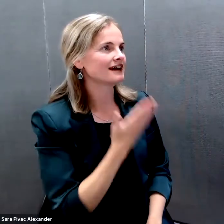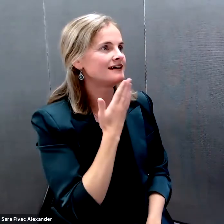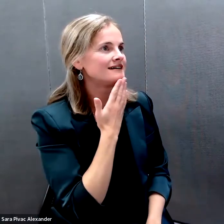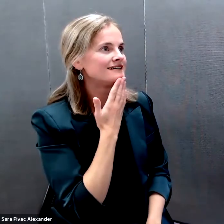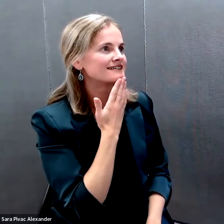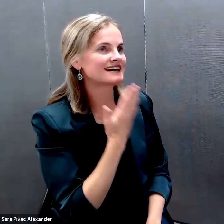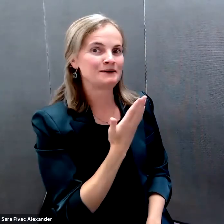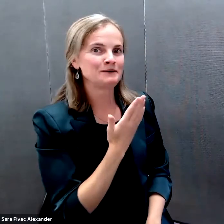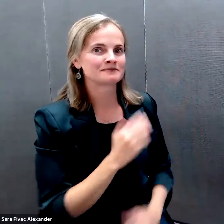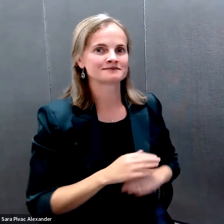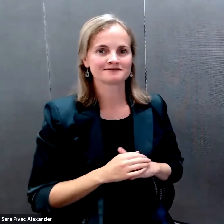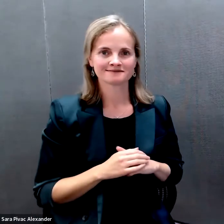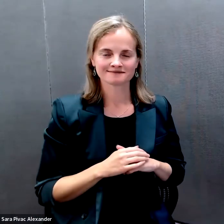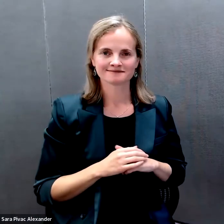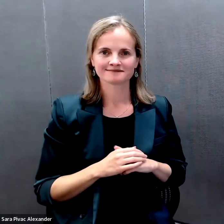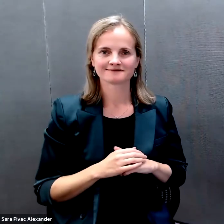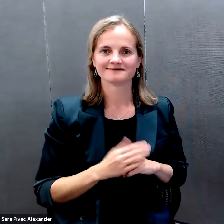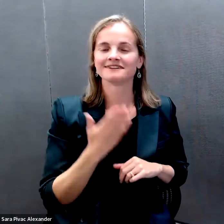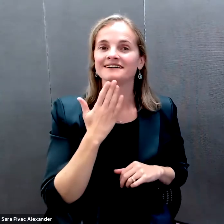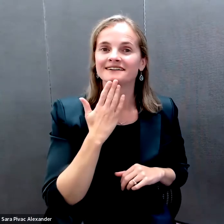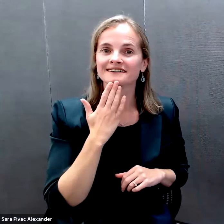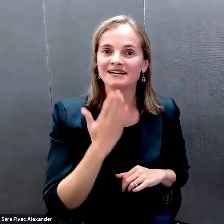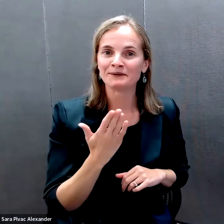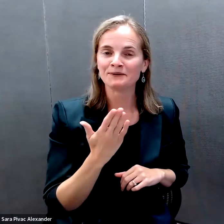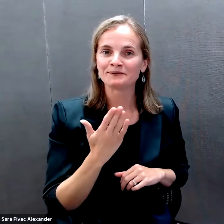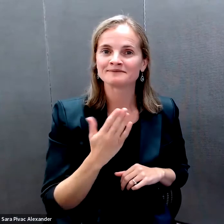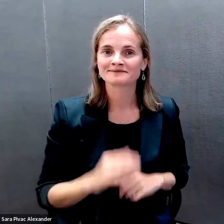from this angle thank you thank you